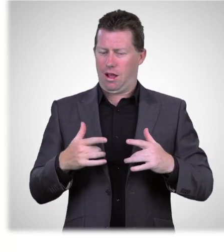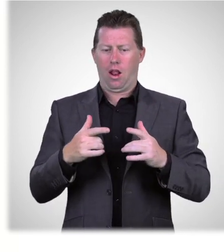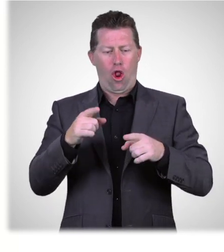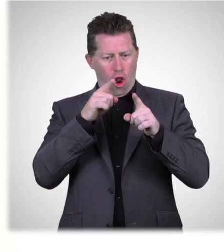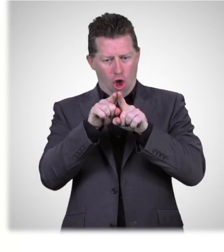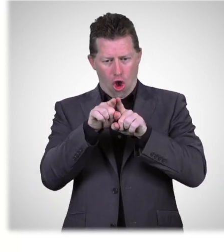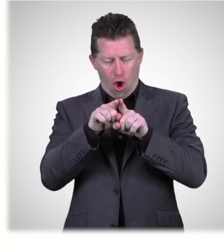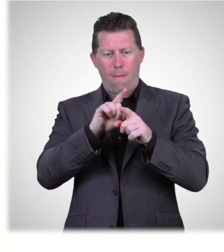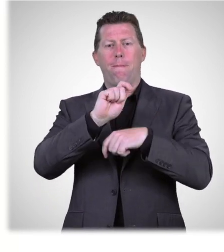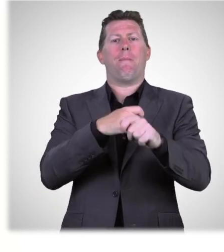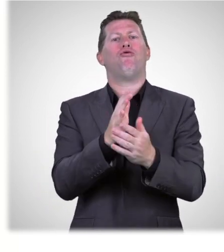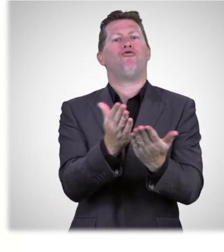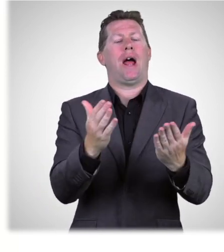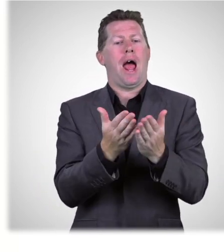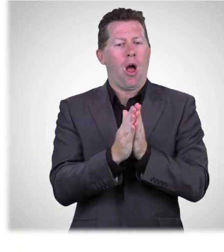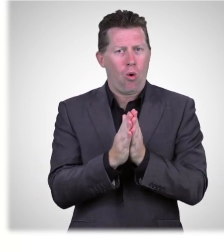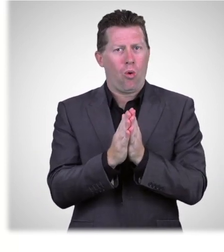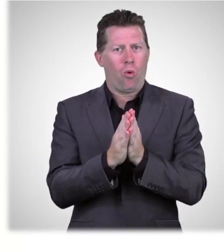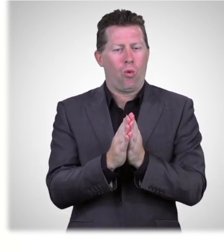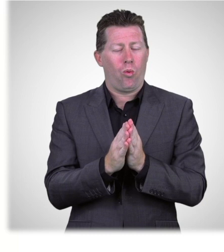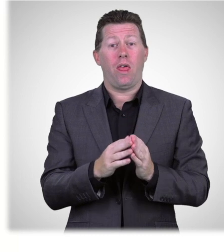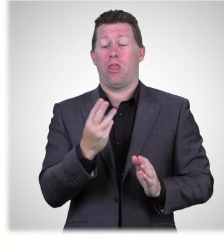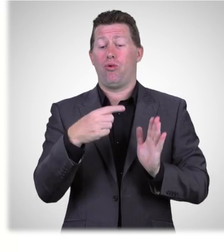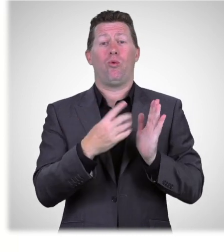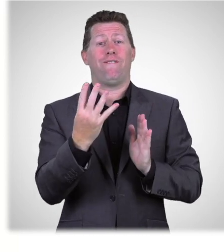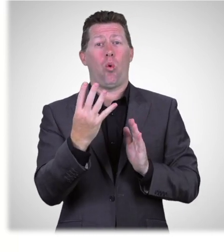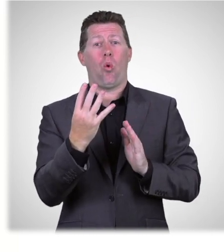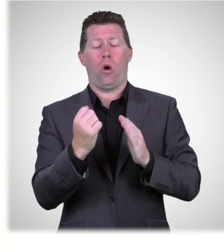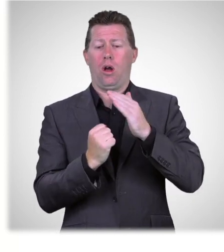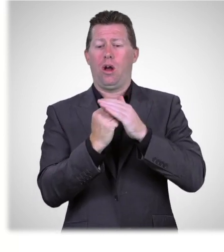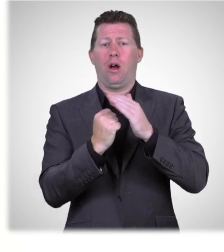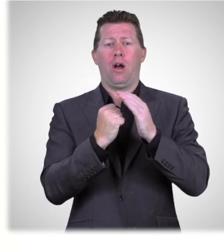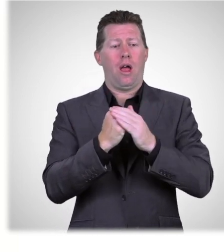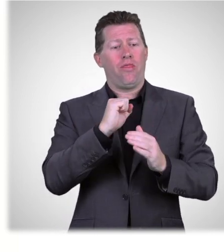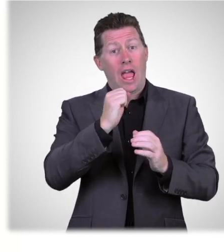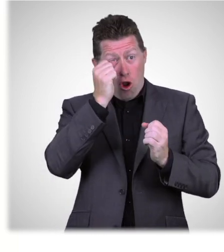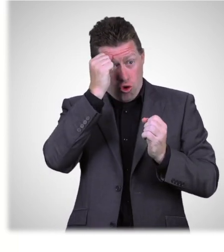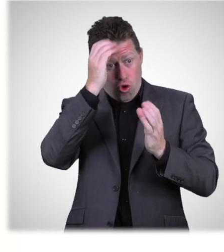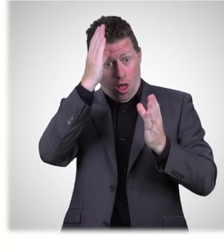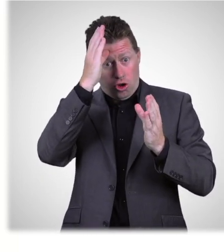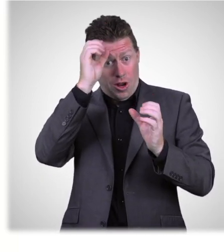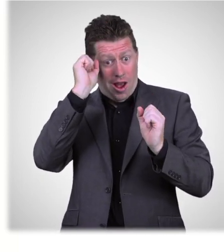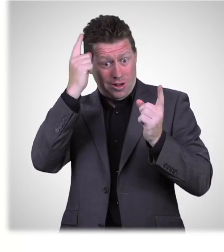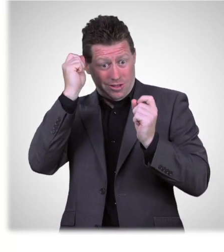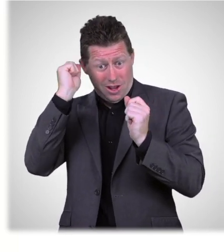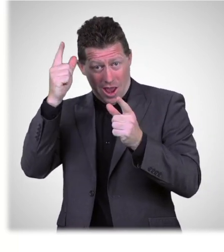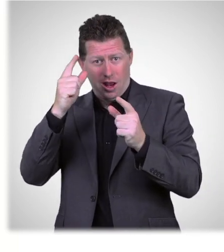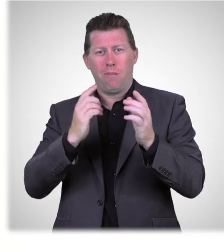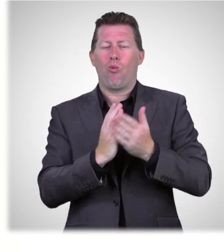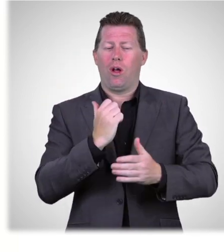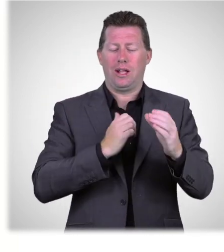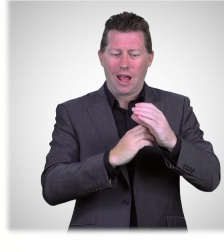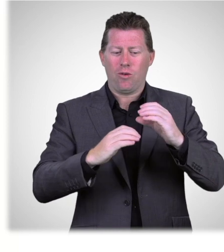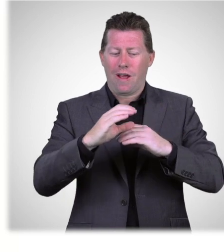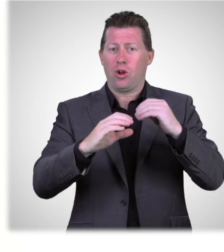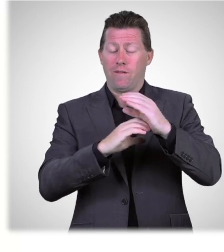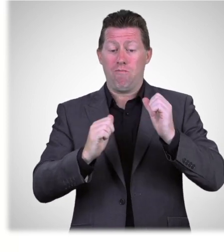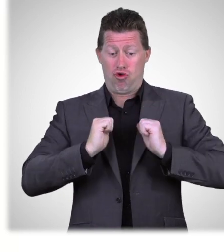for learners. 3.4, maximisation of transfer of knowledge is created through the scaffolded nature